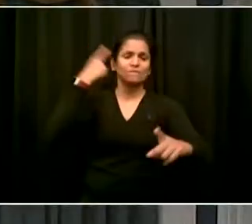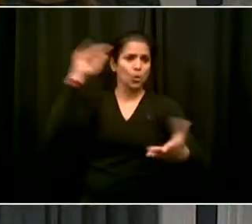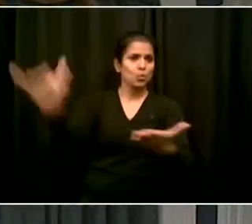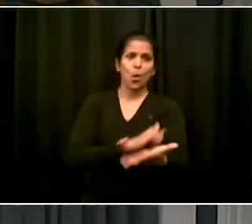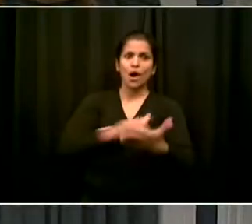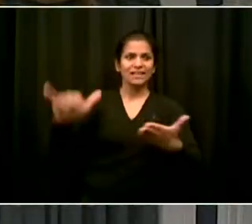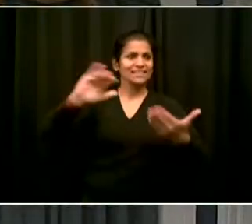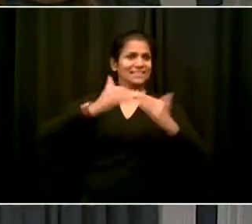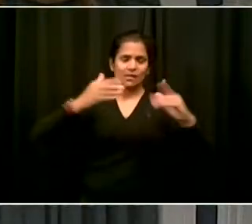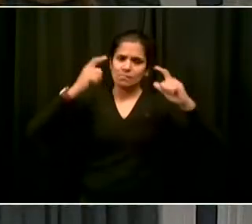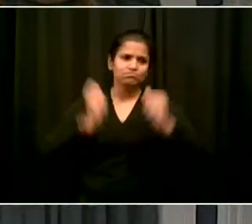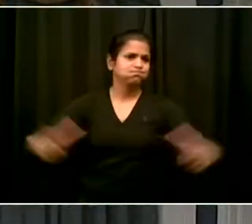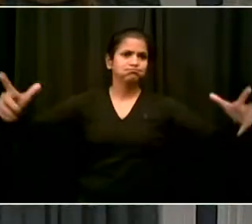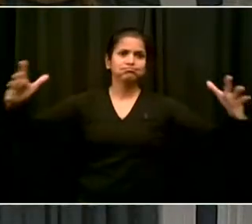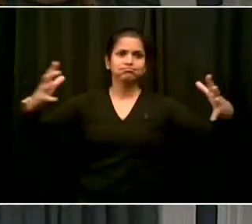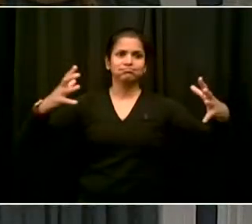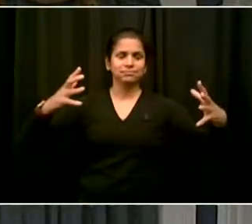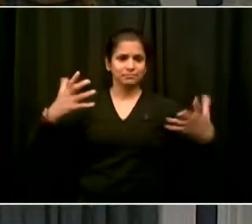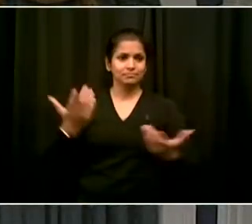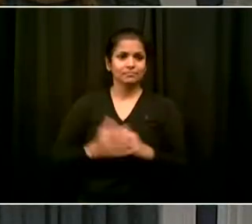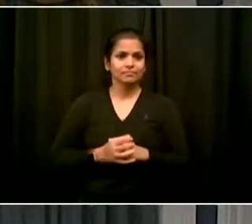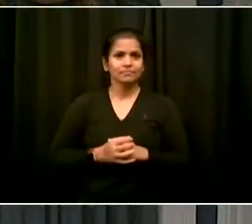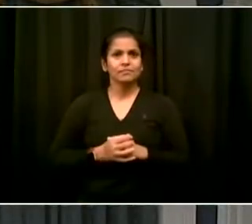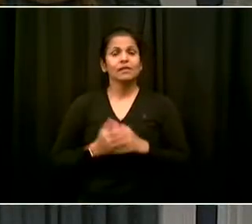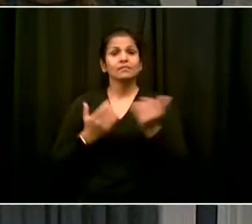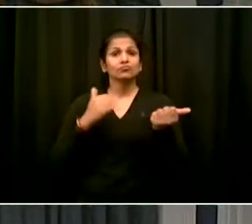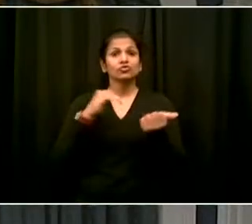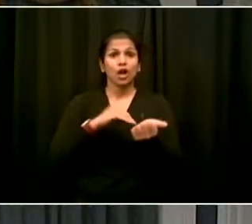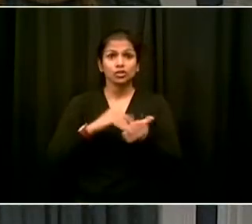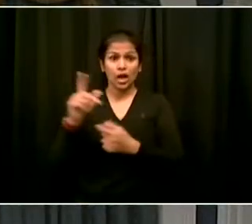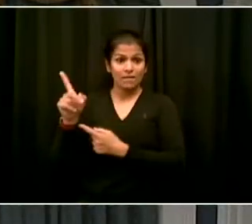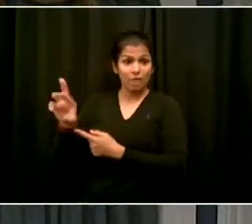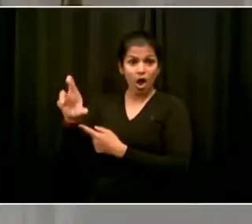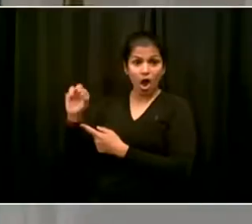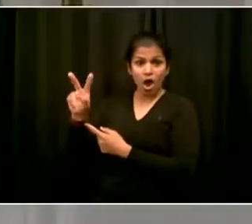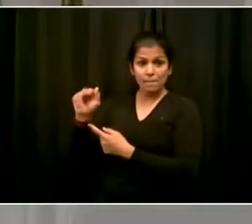MESOSOTHING THAT I THINK IS GOING TO HAVE REALLY BIG RAMIFICATIONS FOR THE FUTURE OF OUR ABILITY TO PROTECT